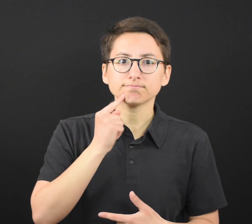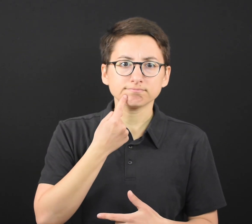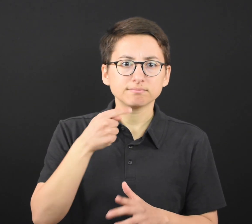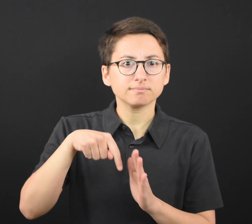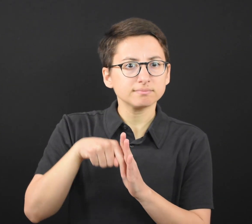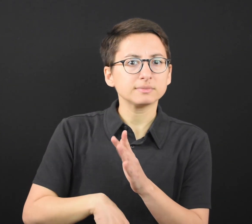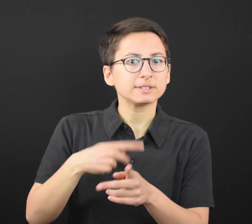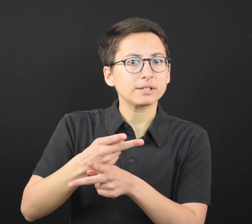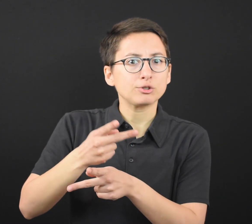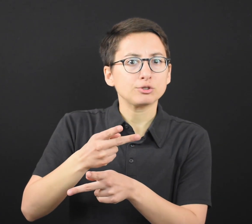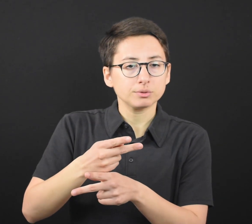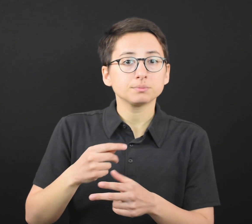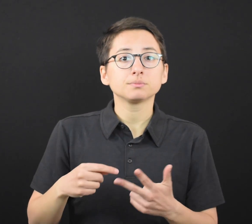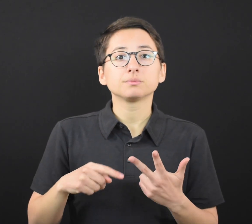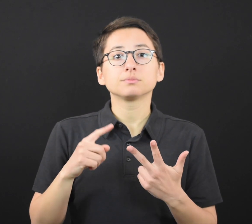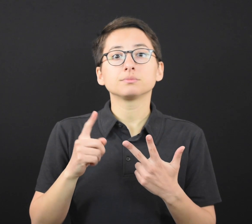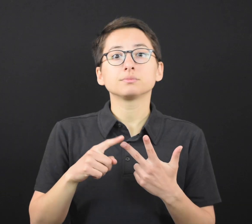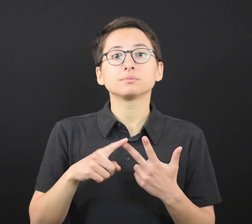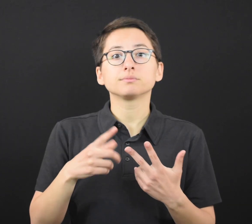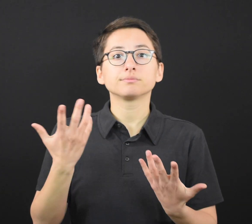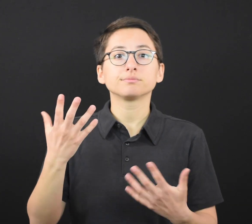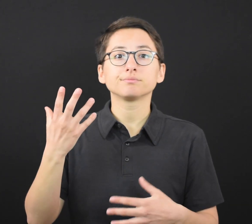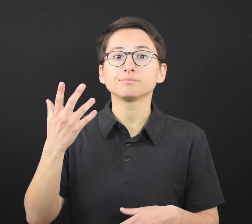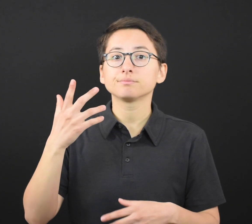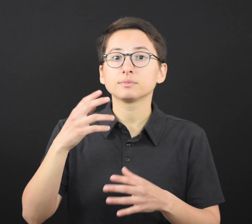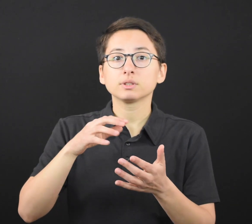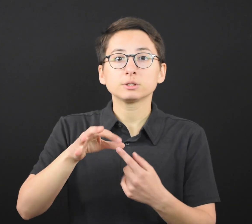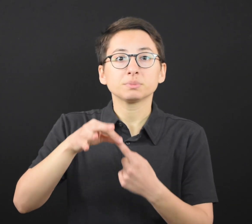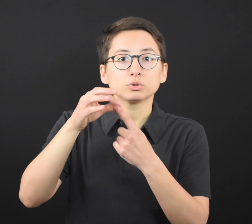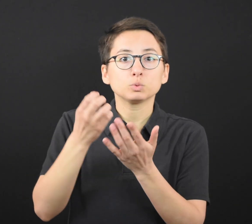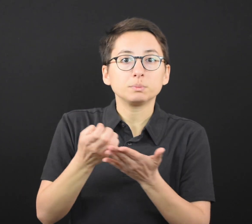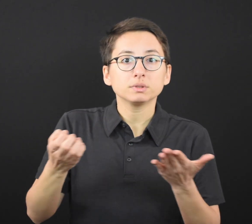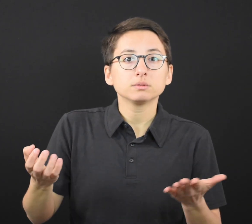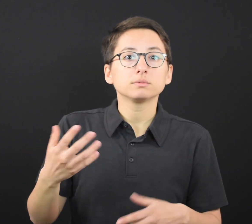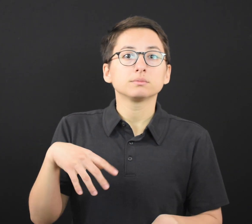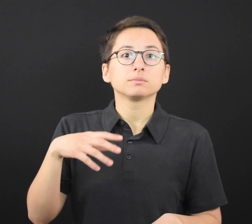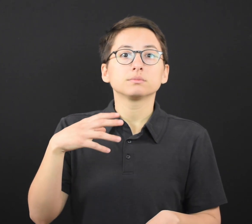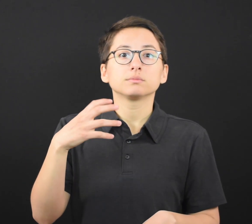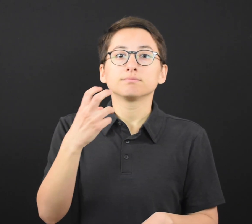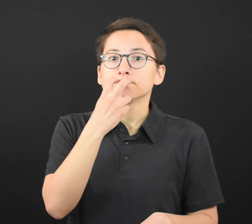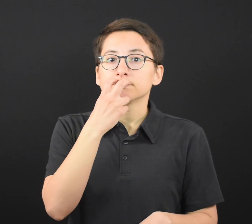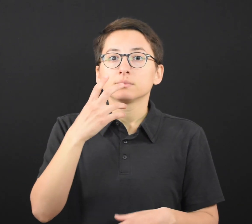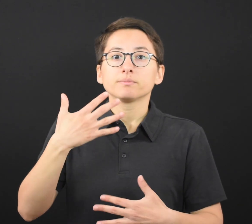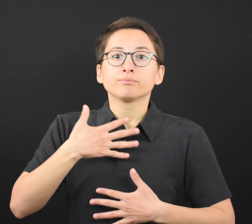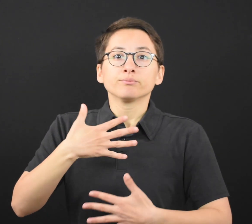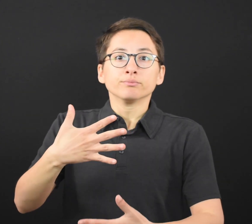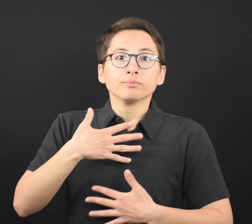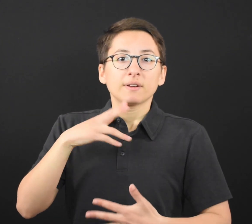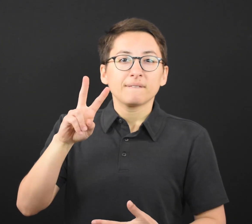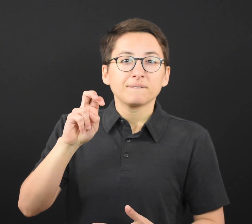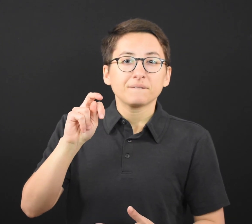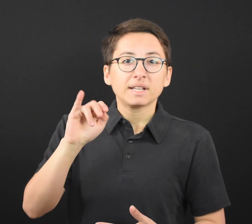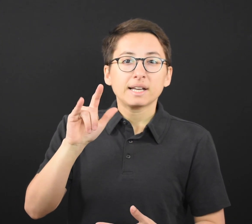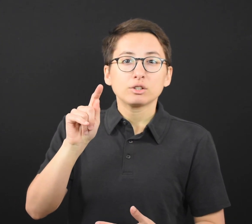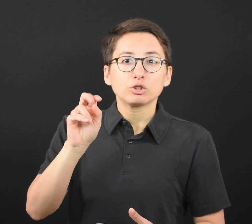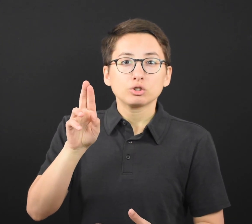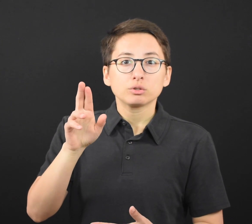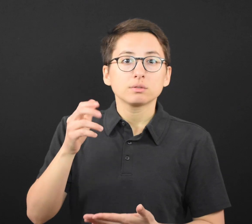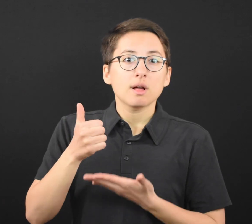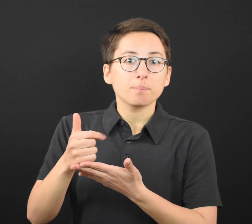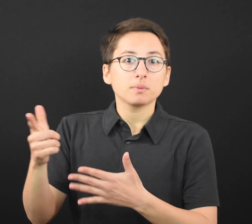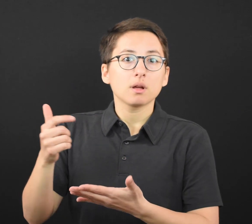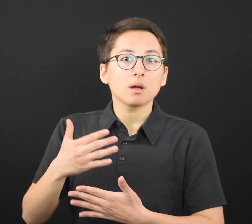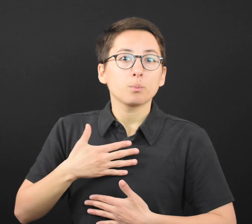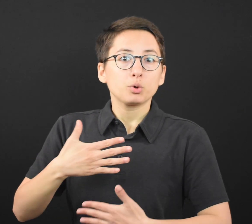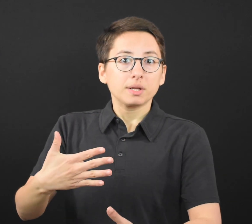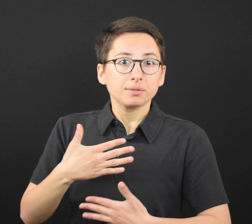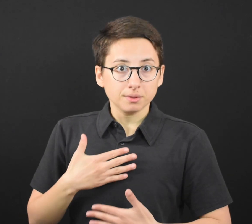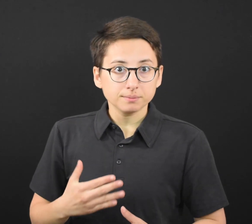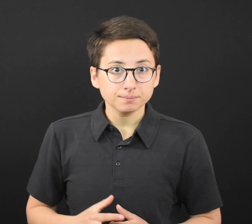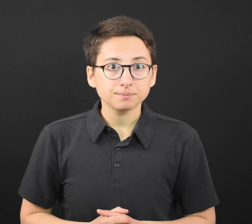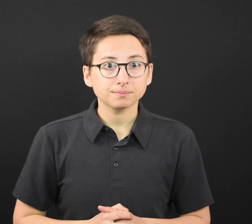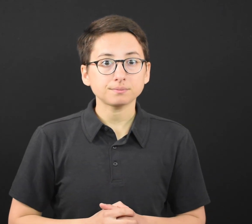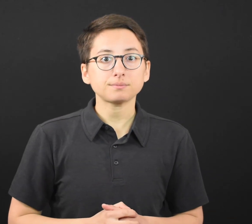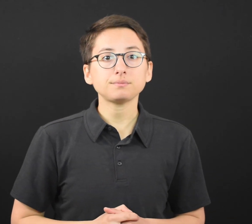● A ventilator or special equipment to help them breathe